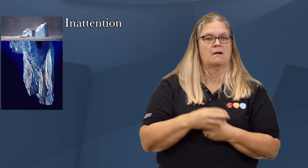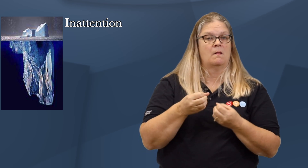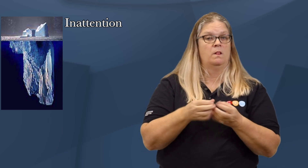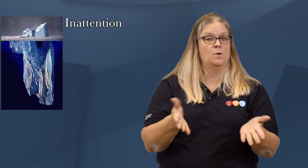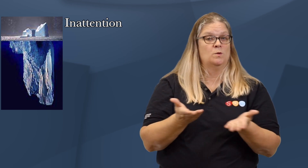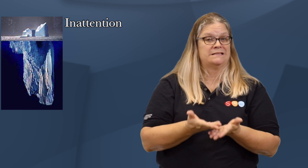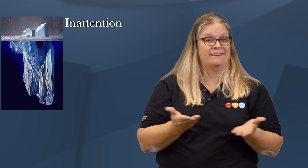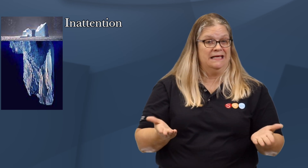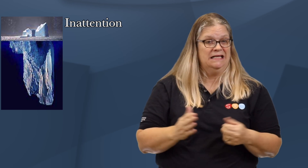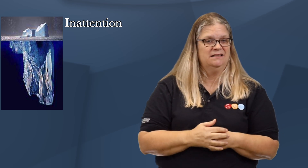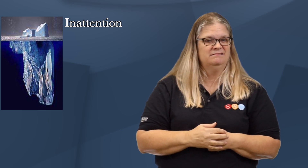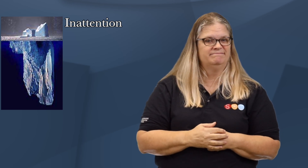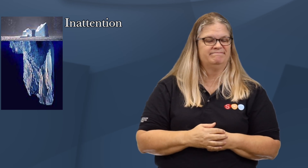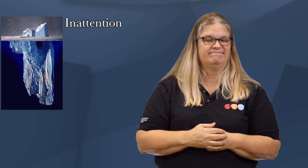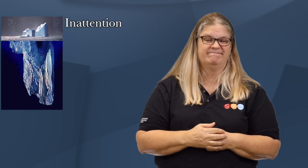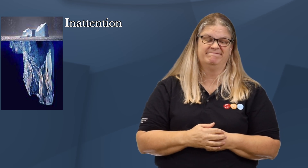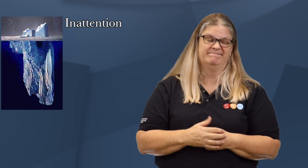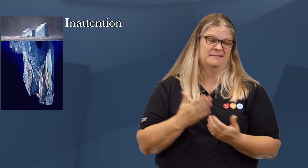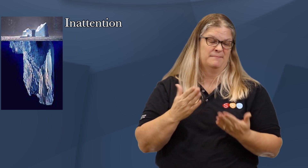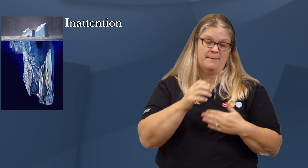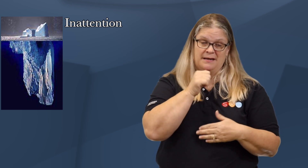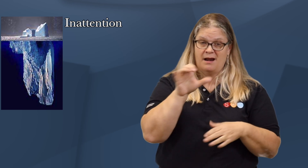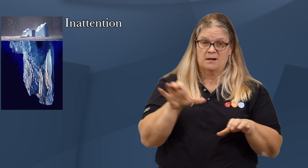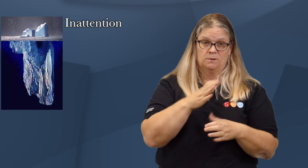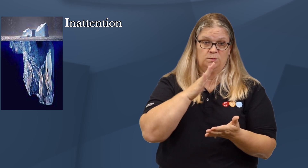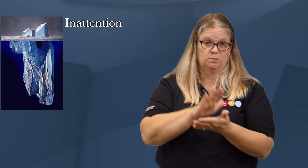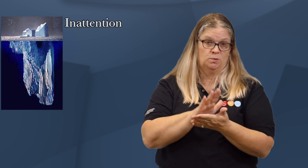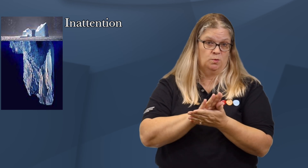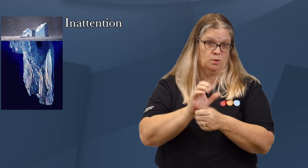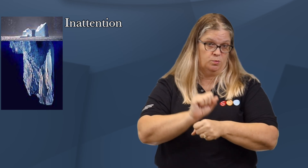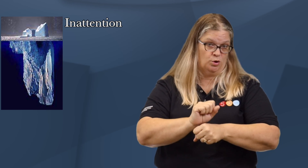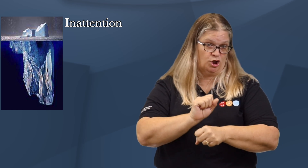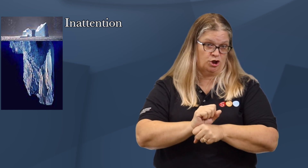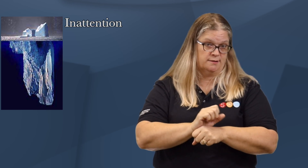loses things, and may not do their schoolwork.